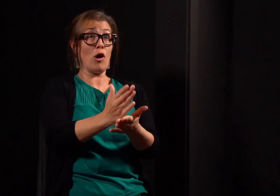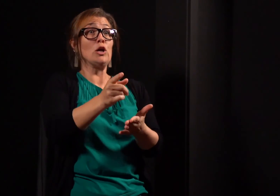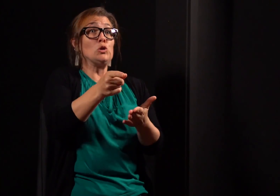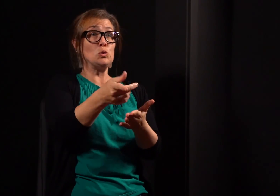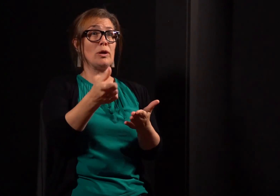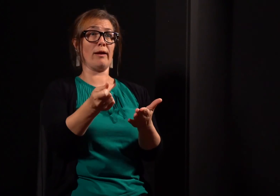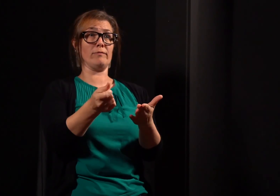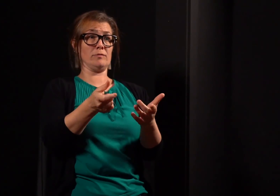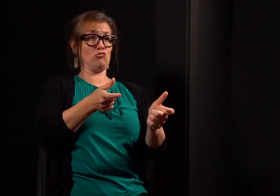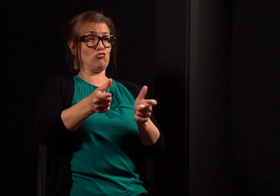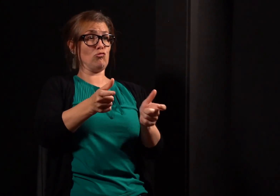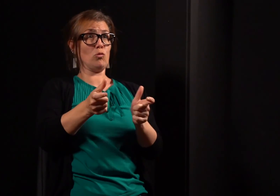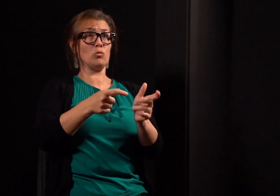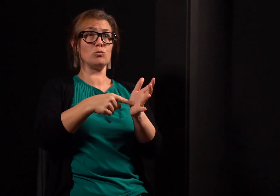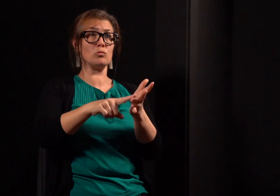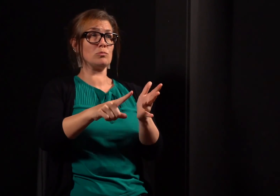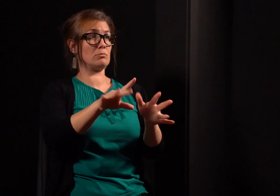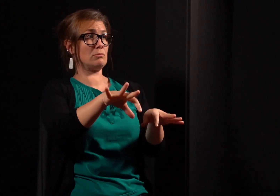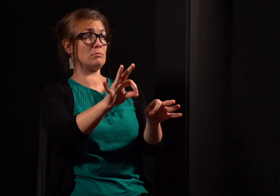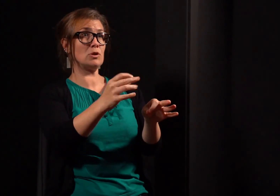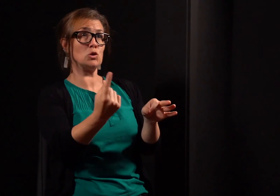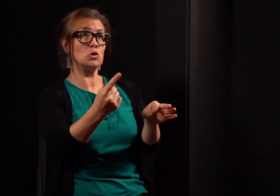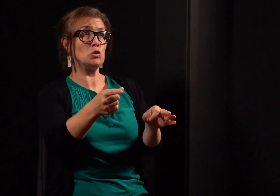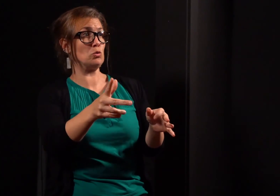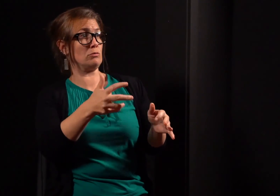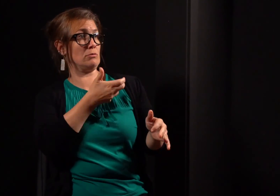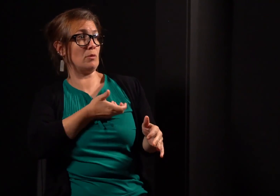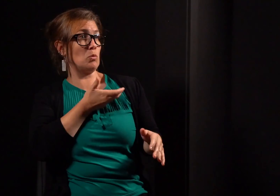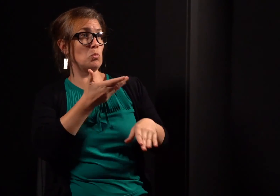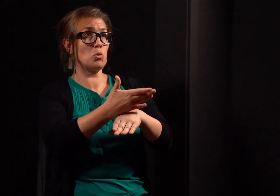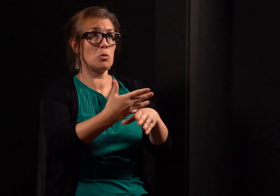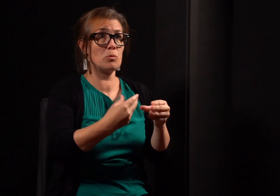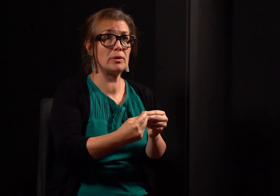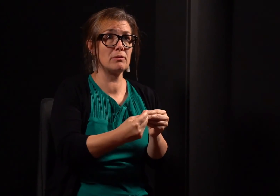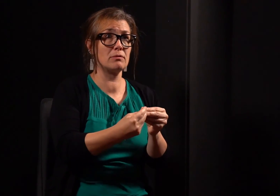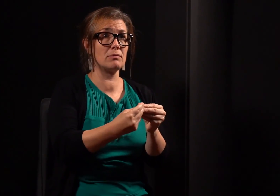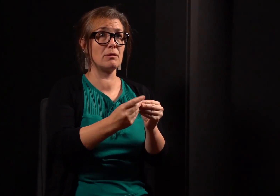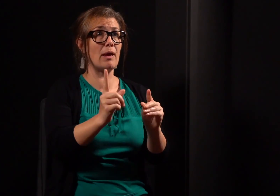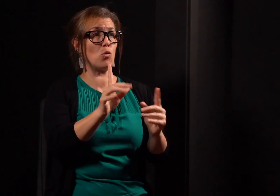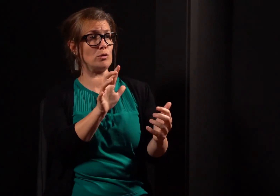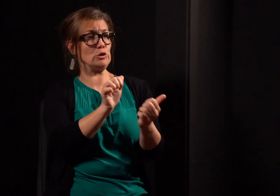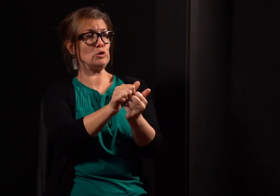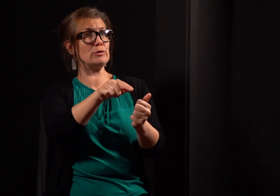So, it is your right to have that control and that choice to pick which interpreter you're comfortable with